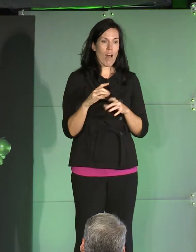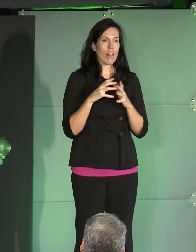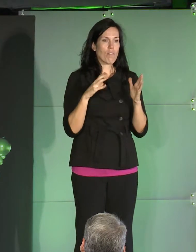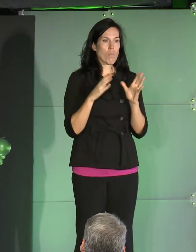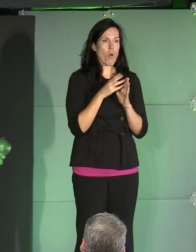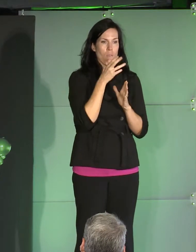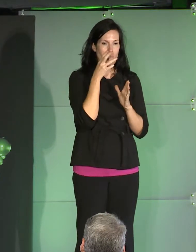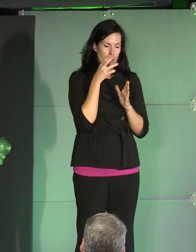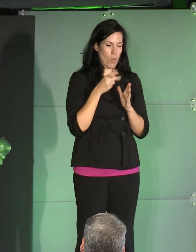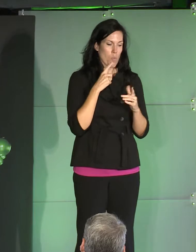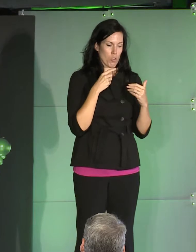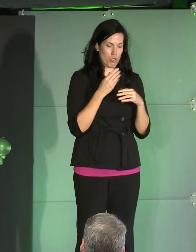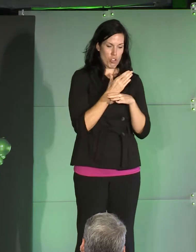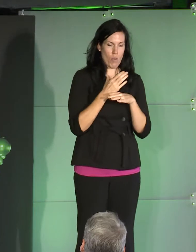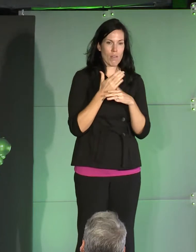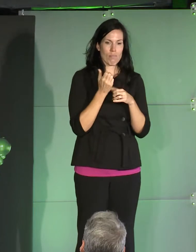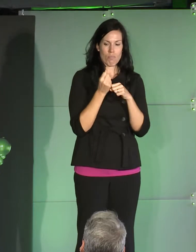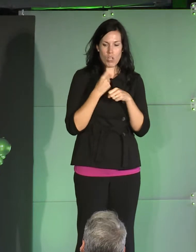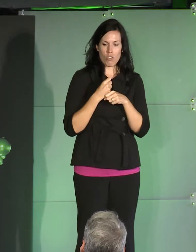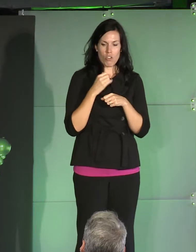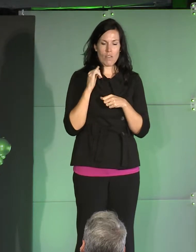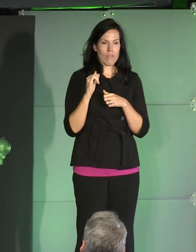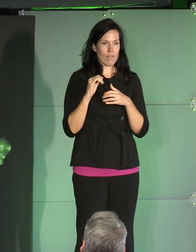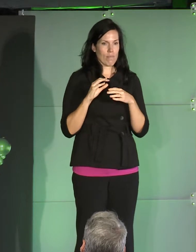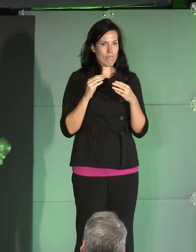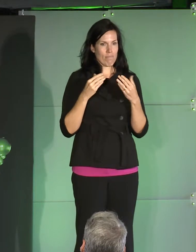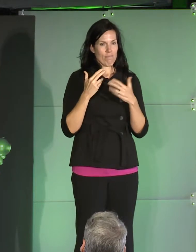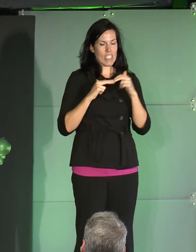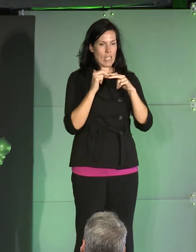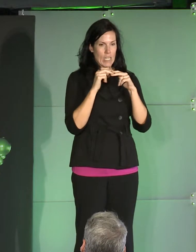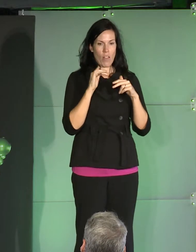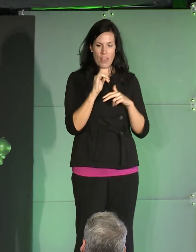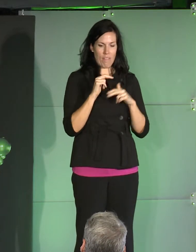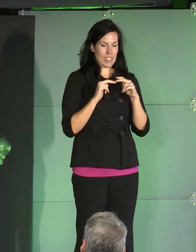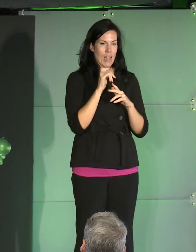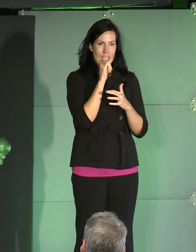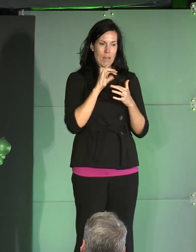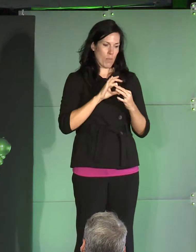were sharing production facilities. And so these facilities weren't necessarily their own.